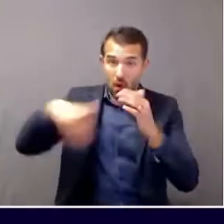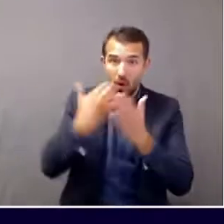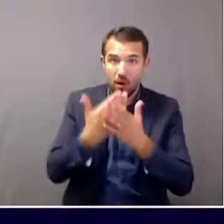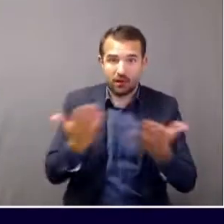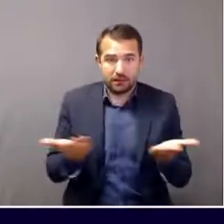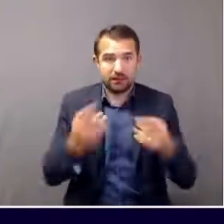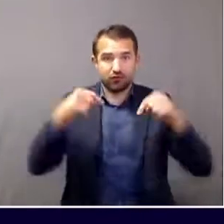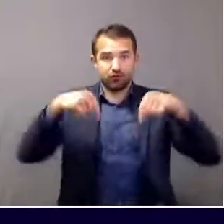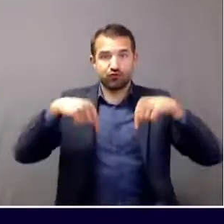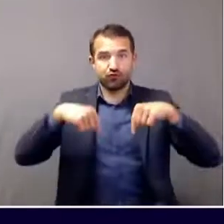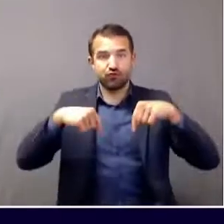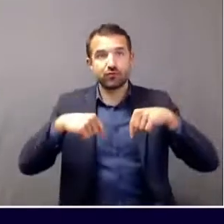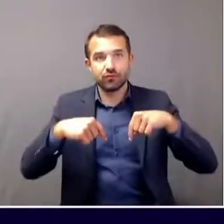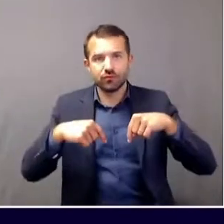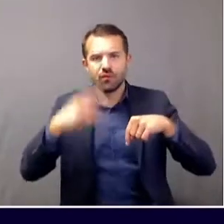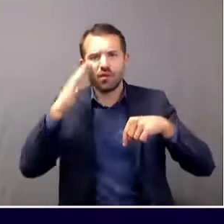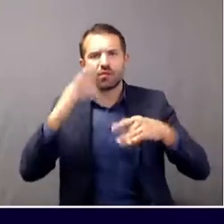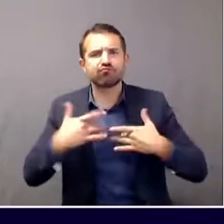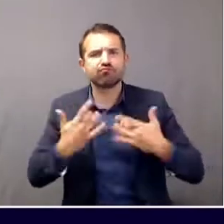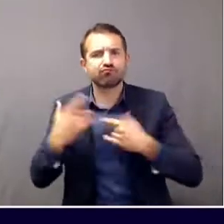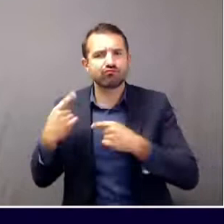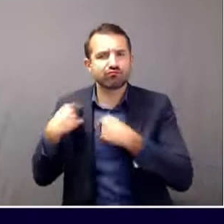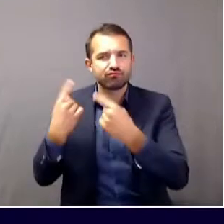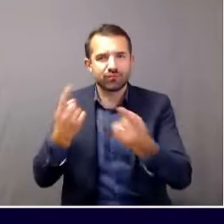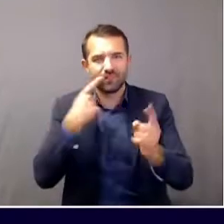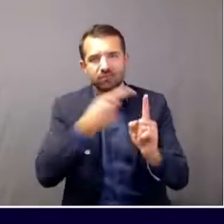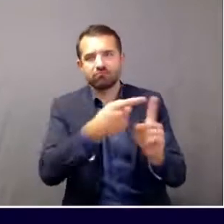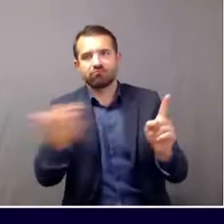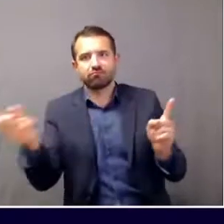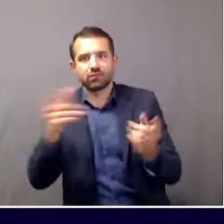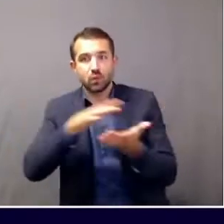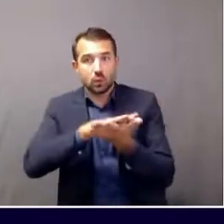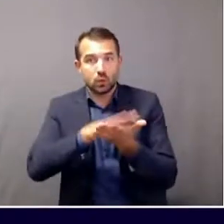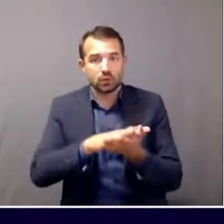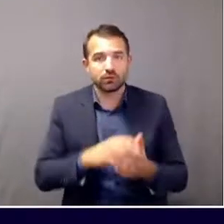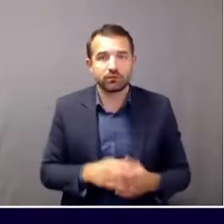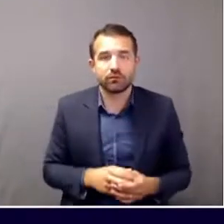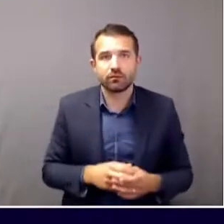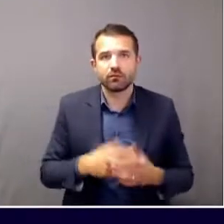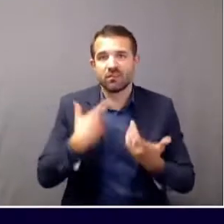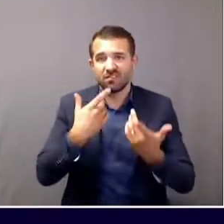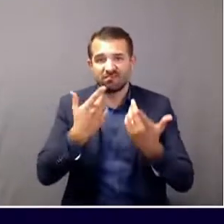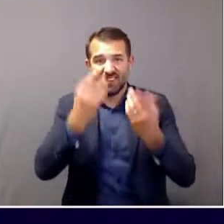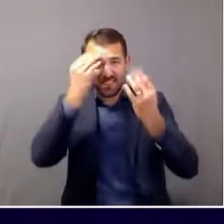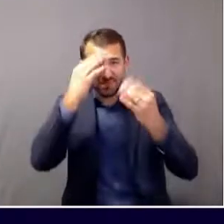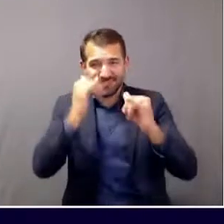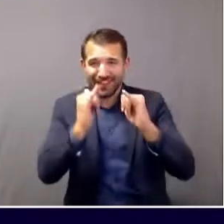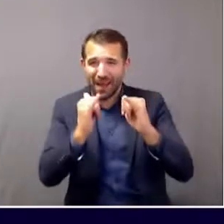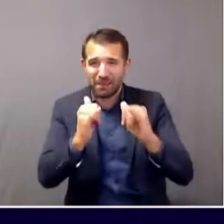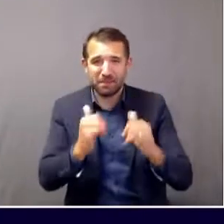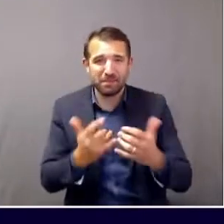types of data that we looking at is we're thinking about what's